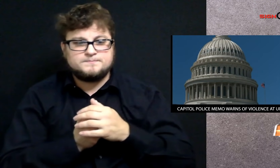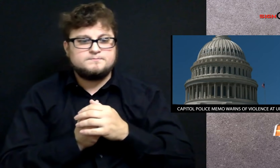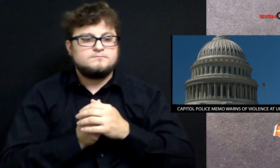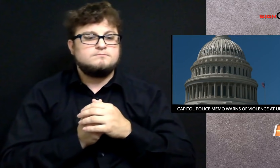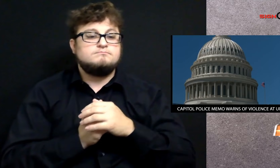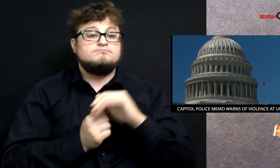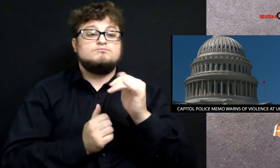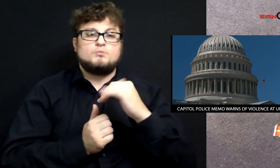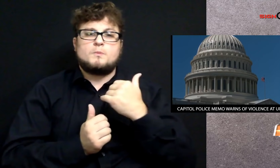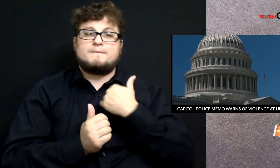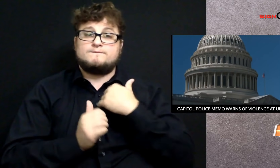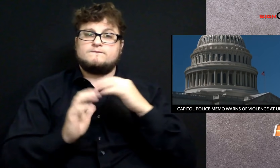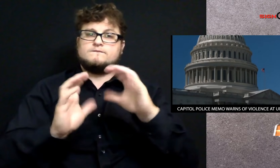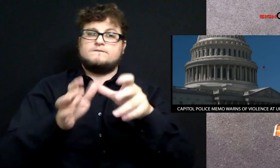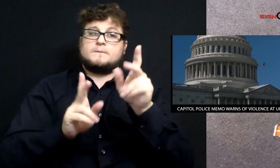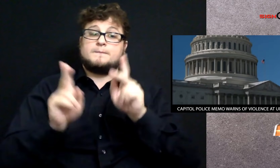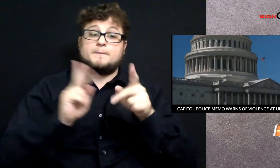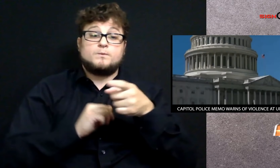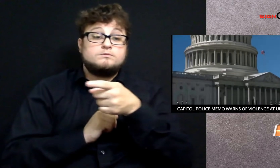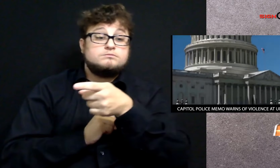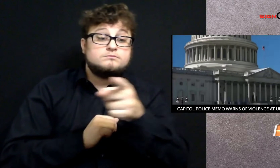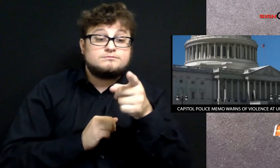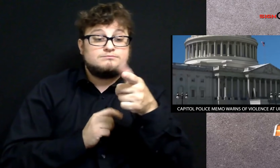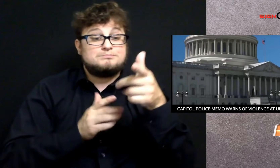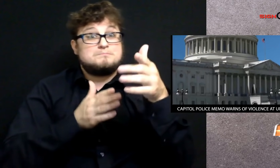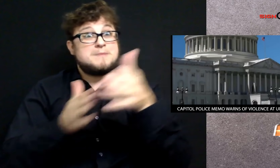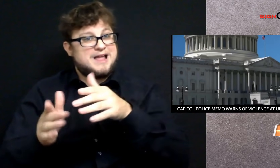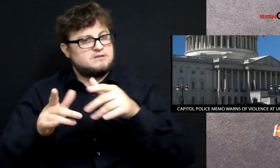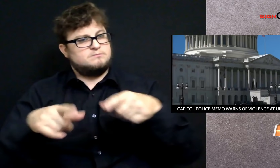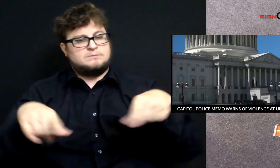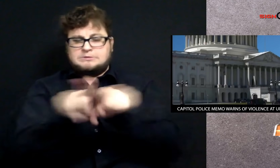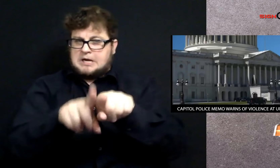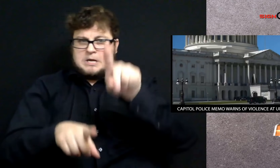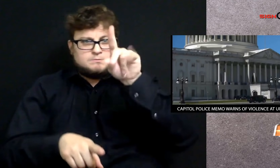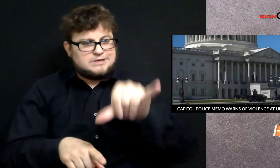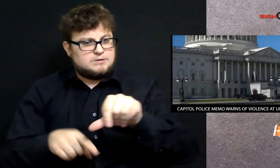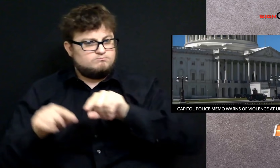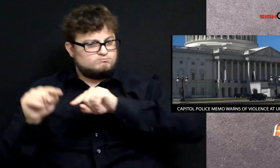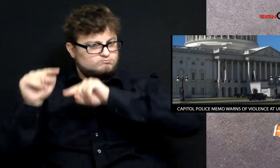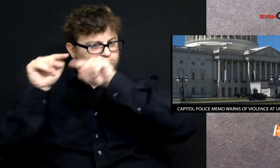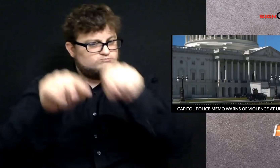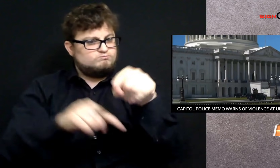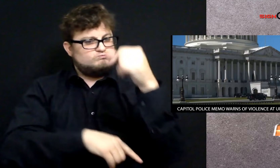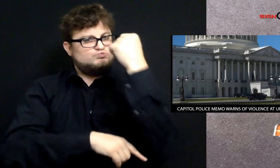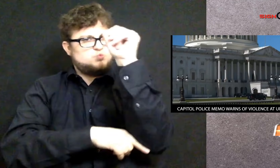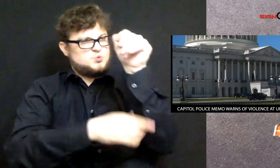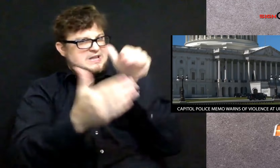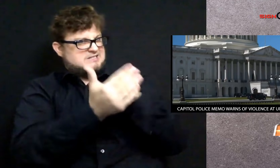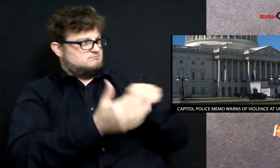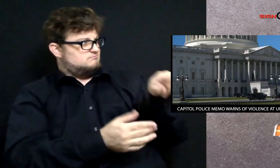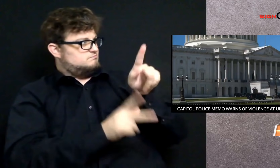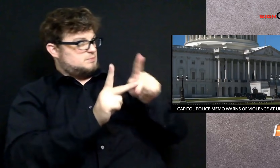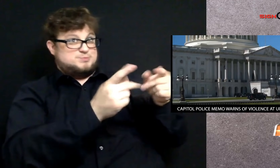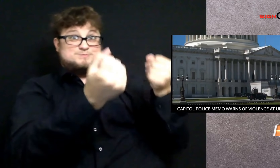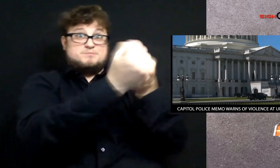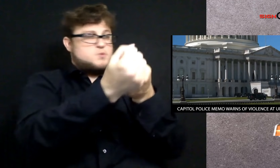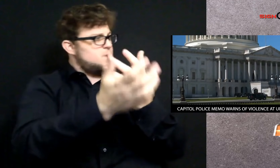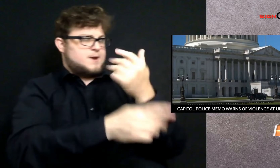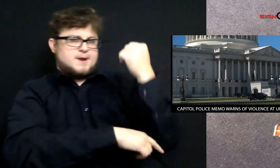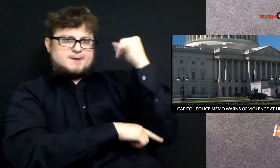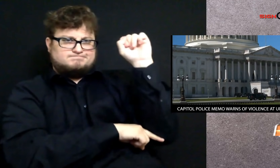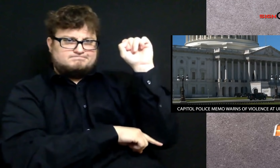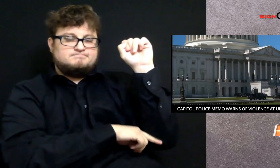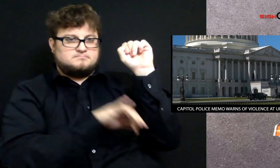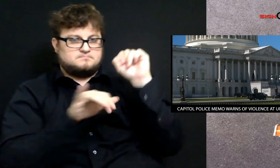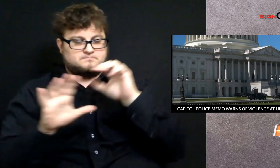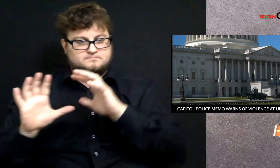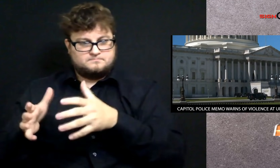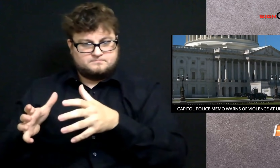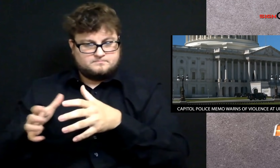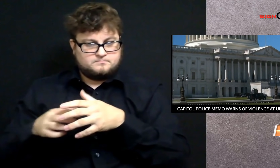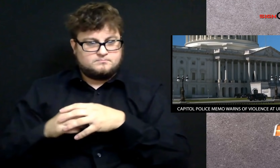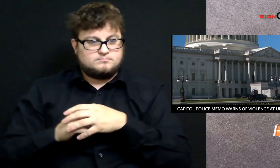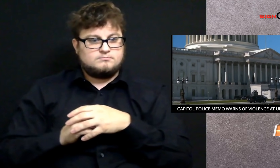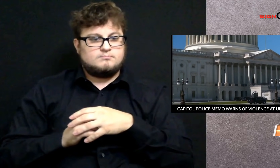surrounding the event in Washington DC has increased online counter protests are being